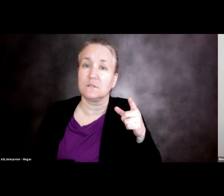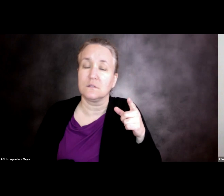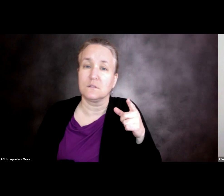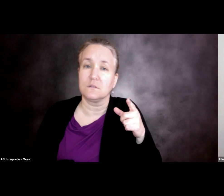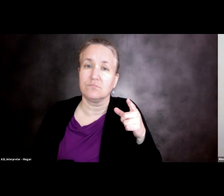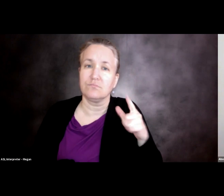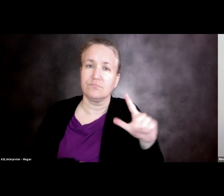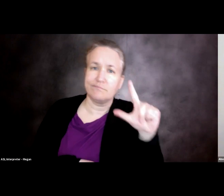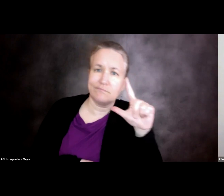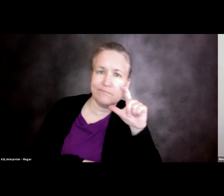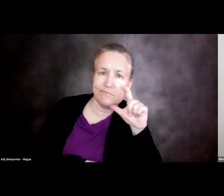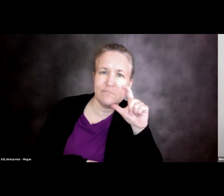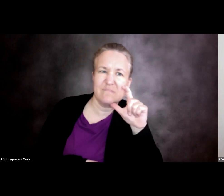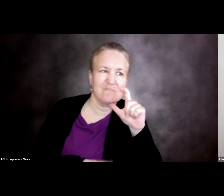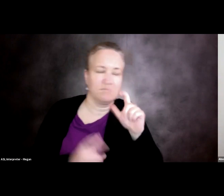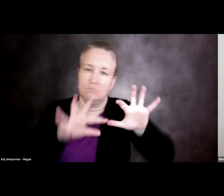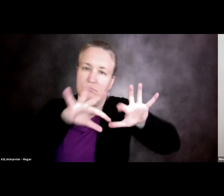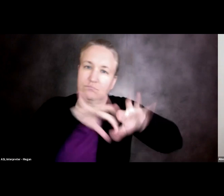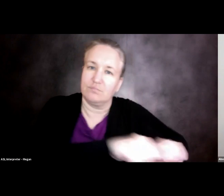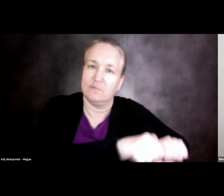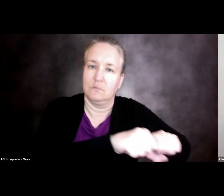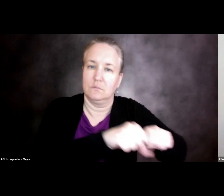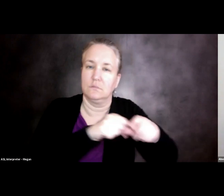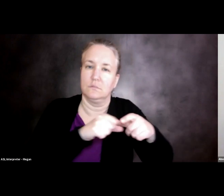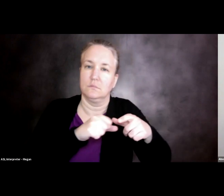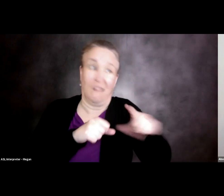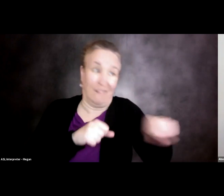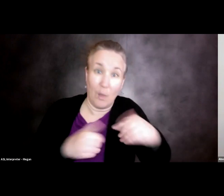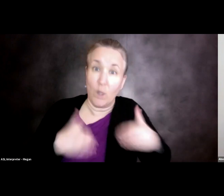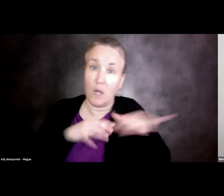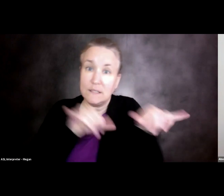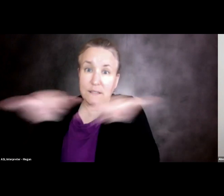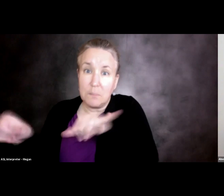these colonized others-- were young, as well.